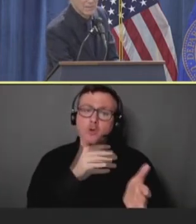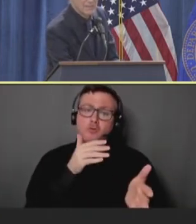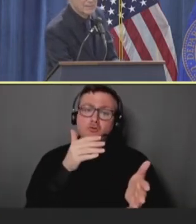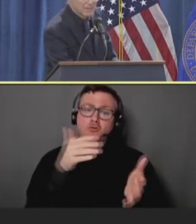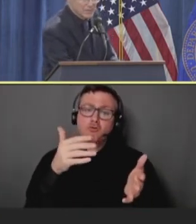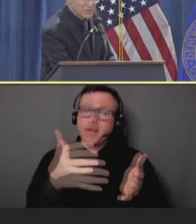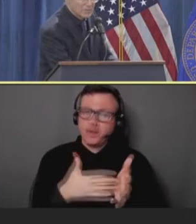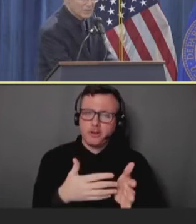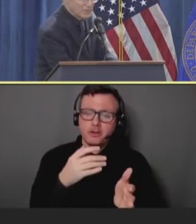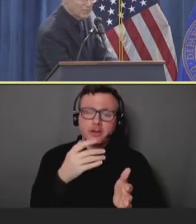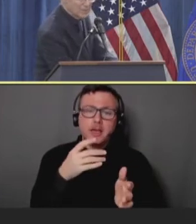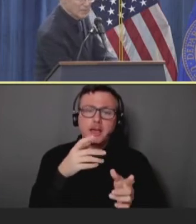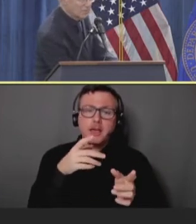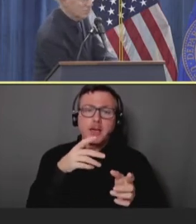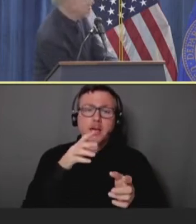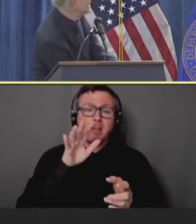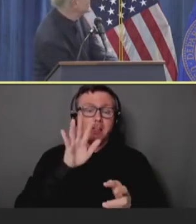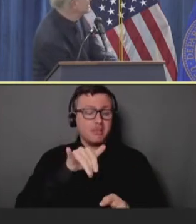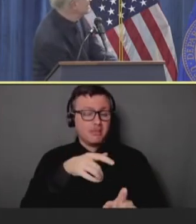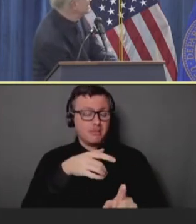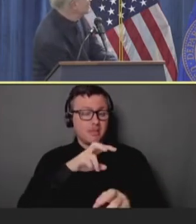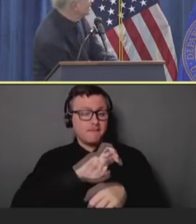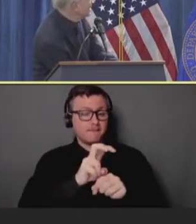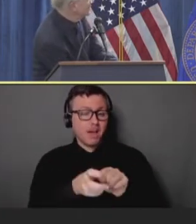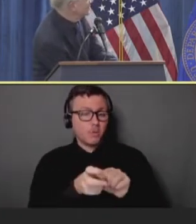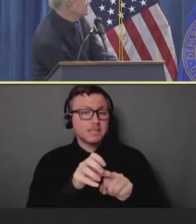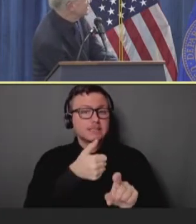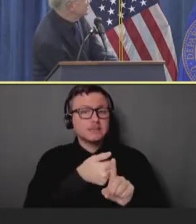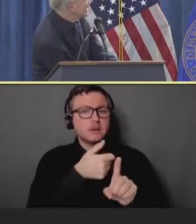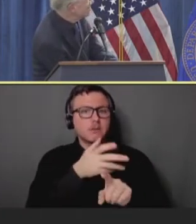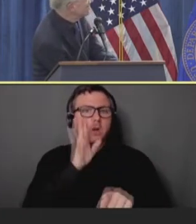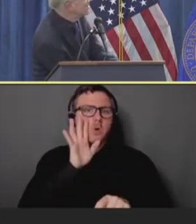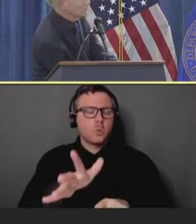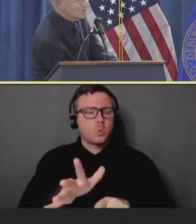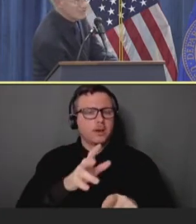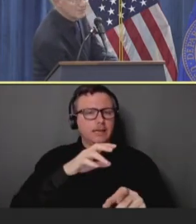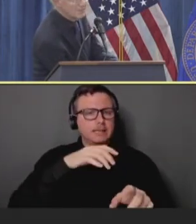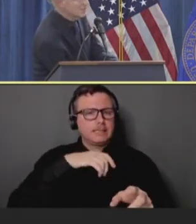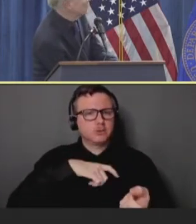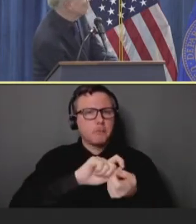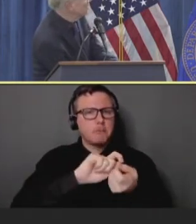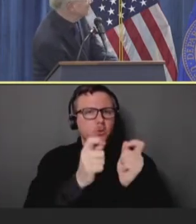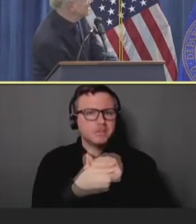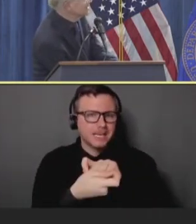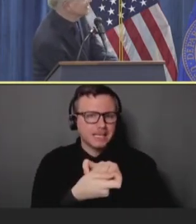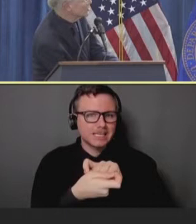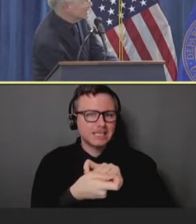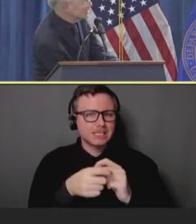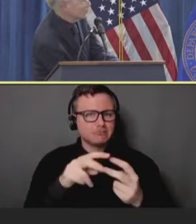And as Dr. Racaniello points out, we now understand that every recipient of OPV excretes, within